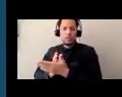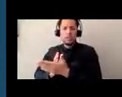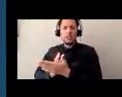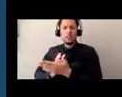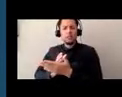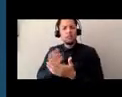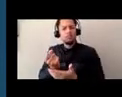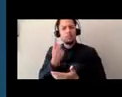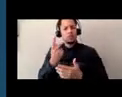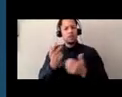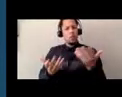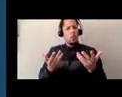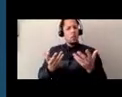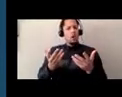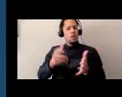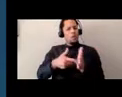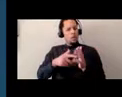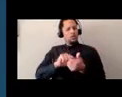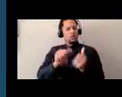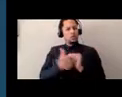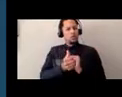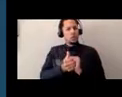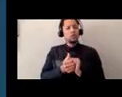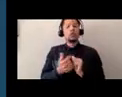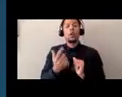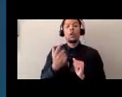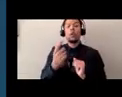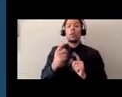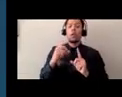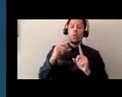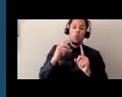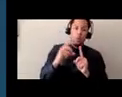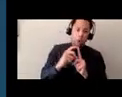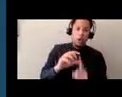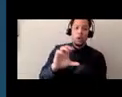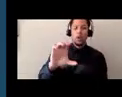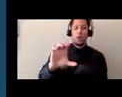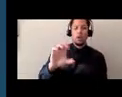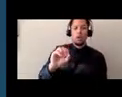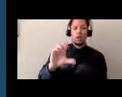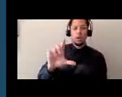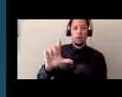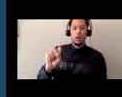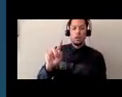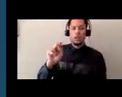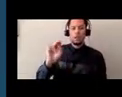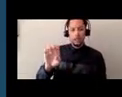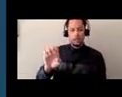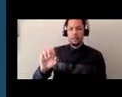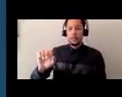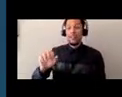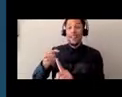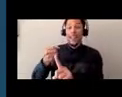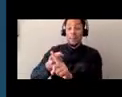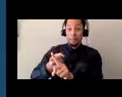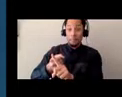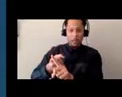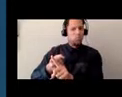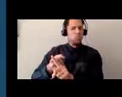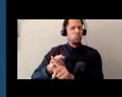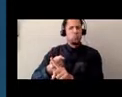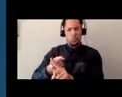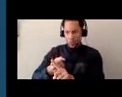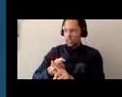So that the term collective impact and you could spend weeks talking about it or a brief